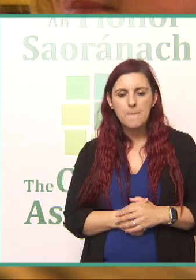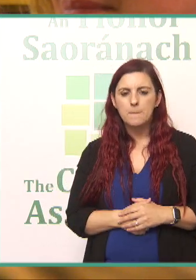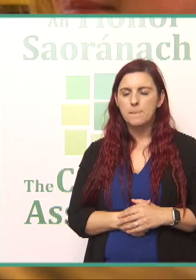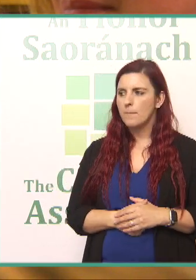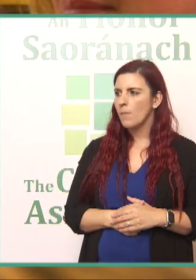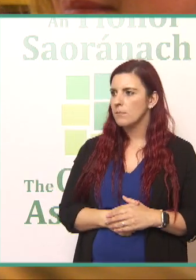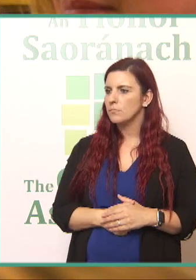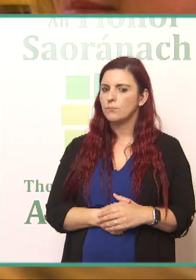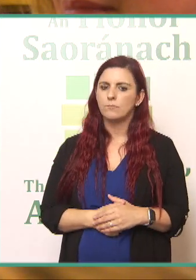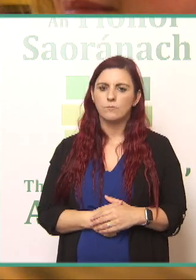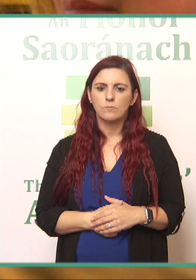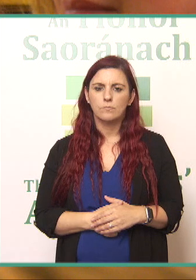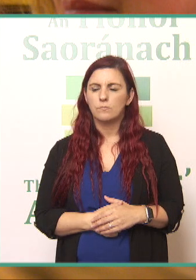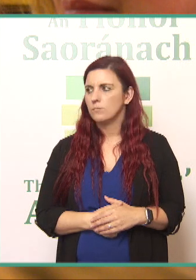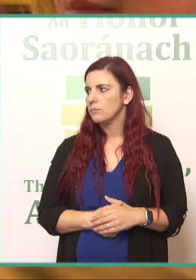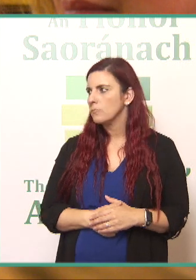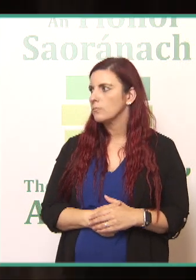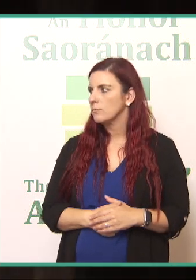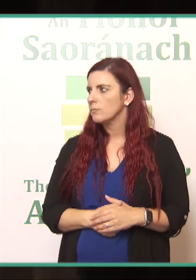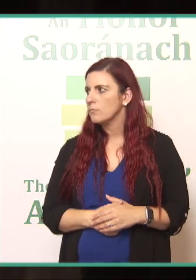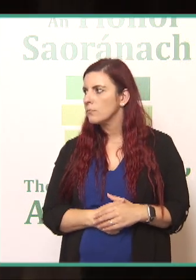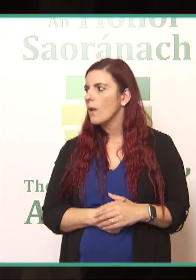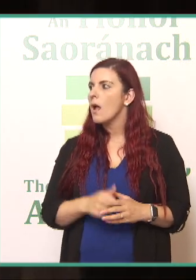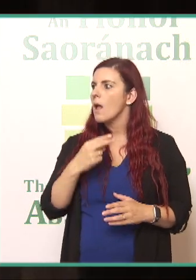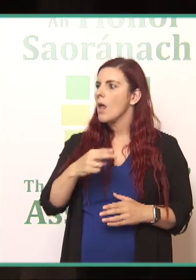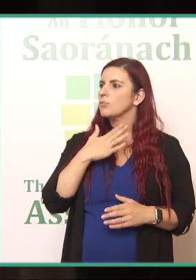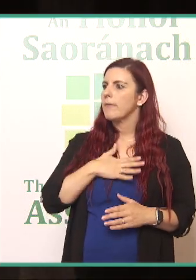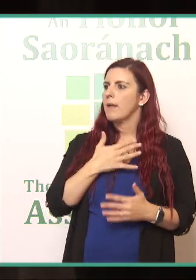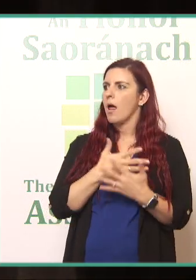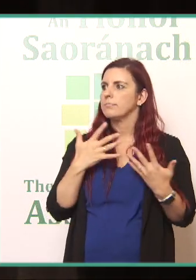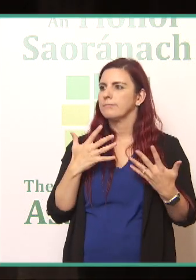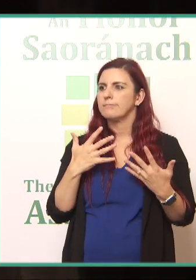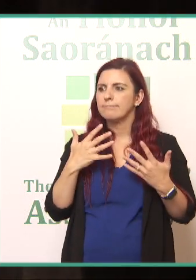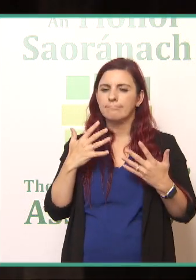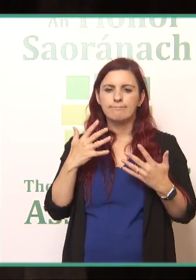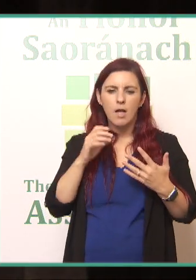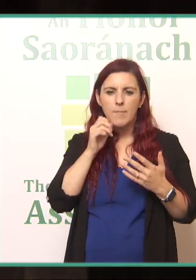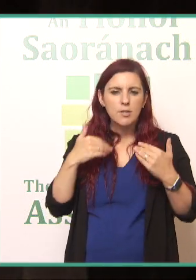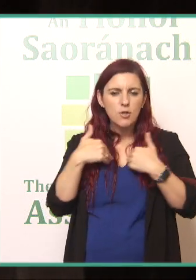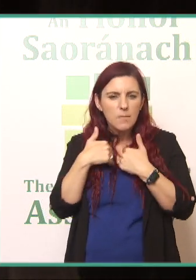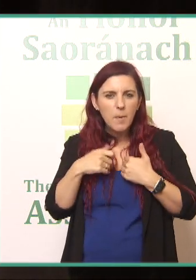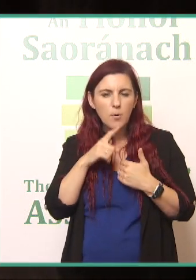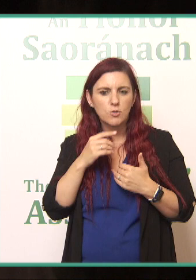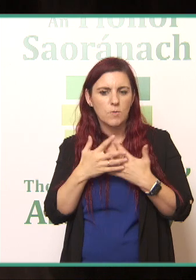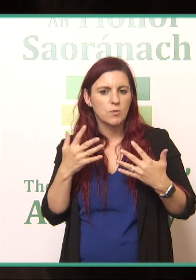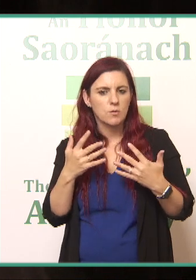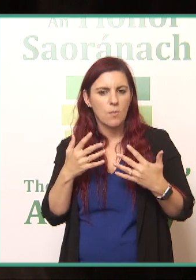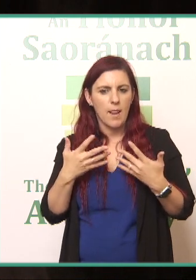um so it reduces we often talk to Farmers as well a lot of them are really concerned about I just want to leave my farm in better condition for the next generation and